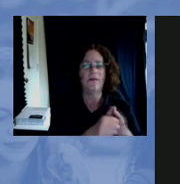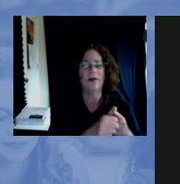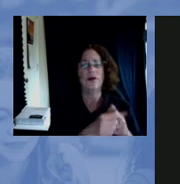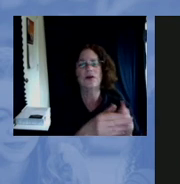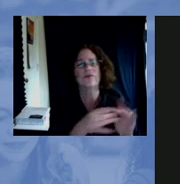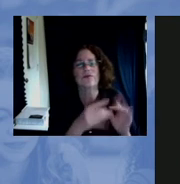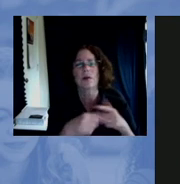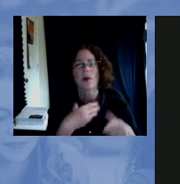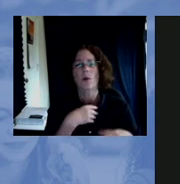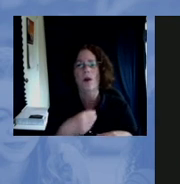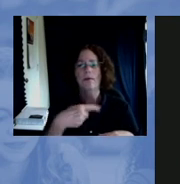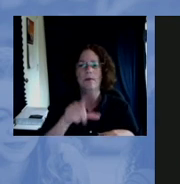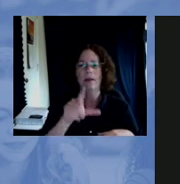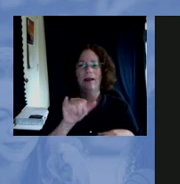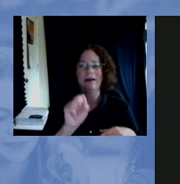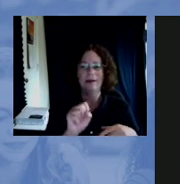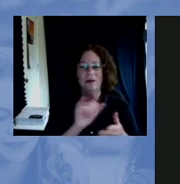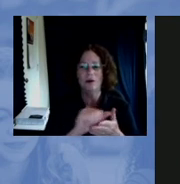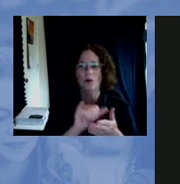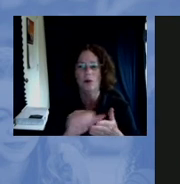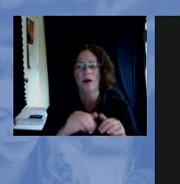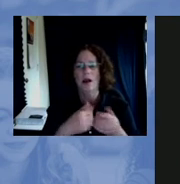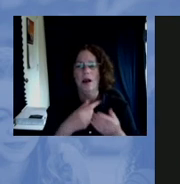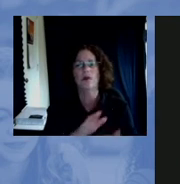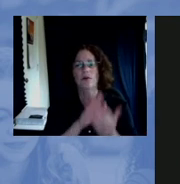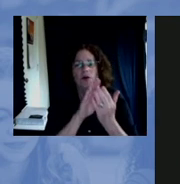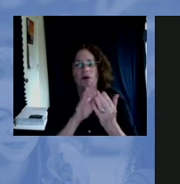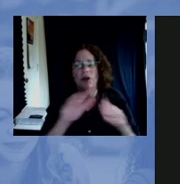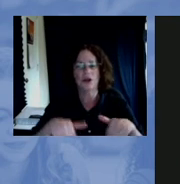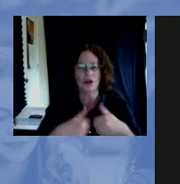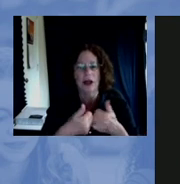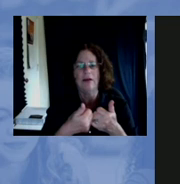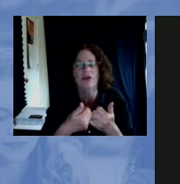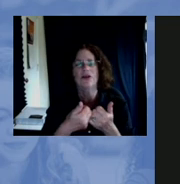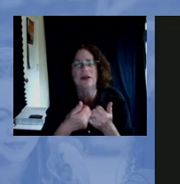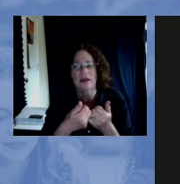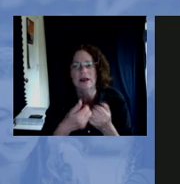THE WAY YOU'VE APPROACHED UNIQUE CHALLENGES FACING SCHOOLS IN YOUR DISTRICT.